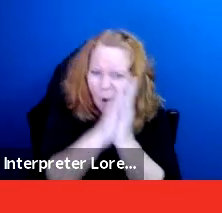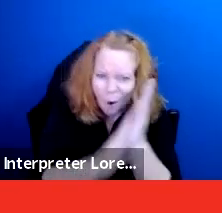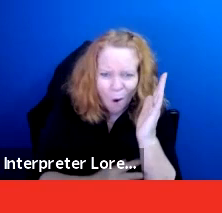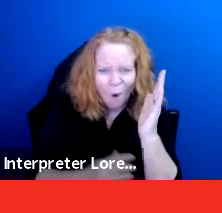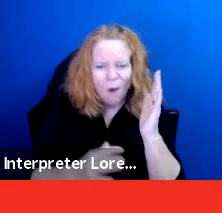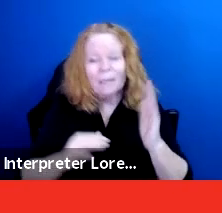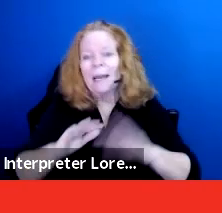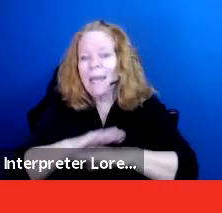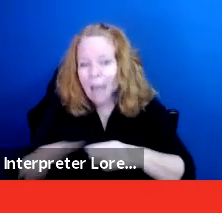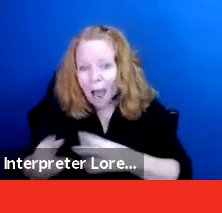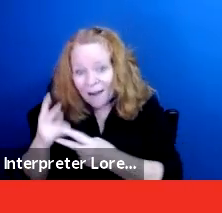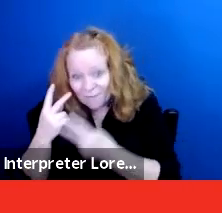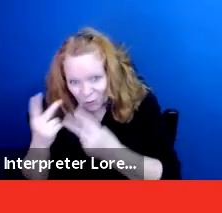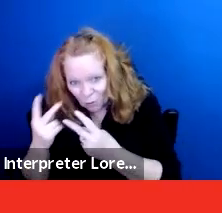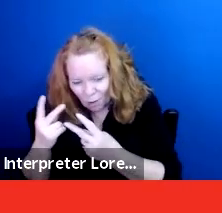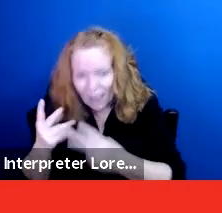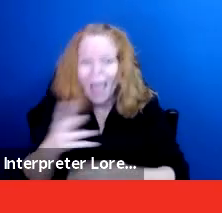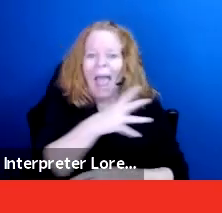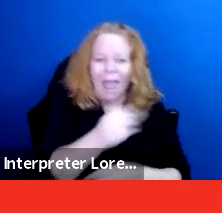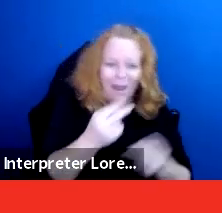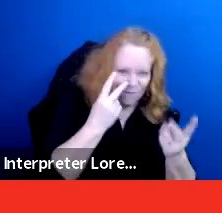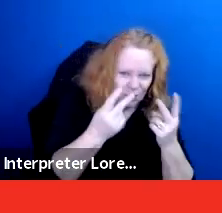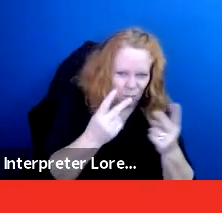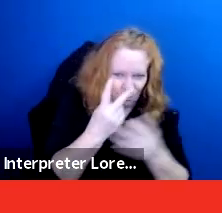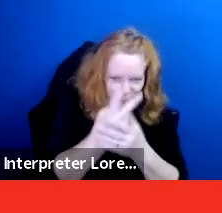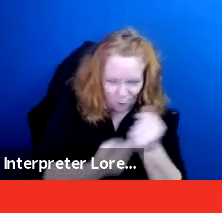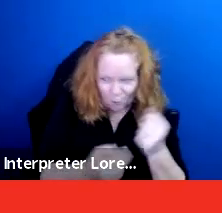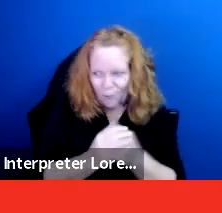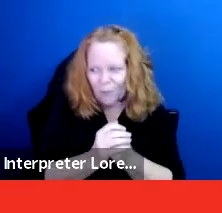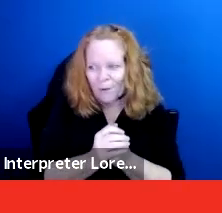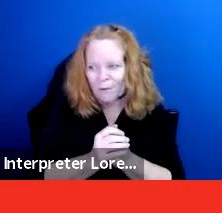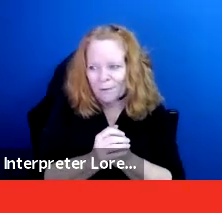in addition to providing visual cues and of course we wanted everything to be easy to use